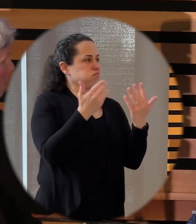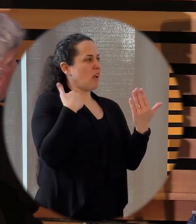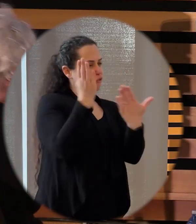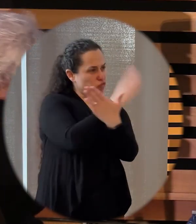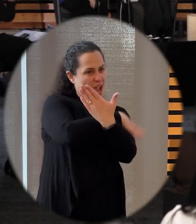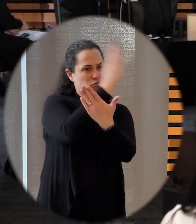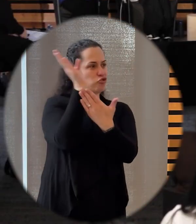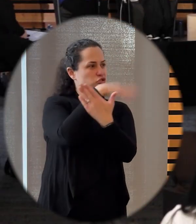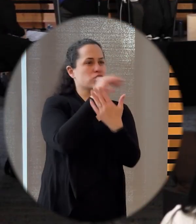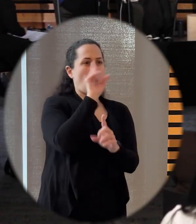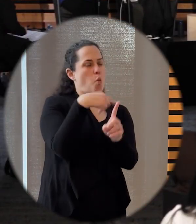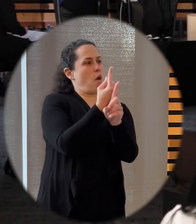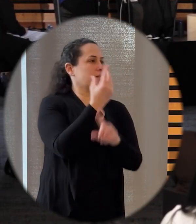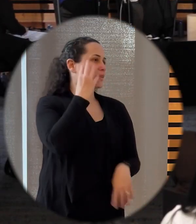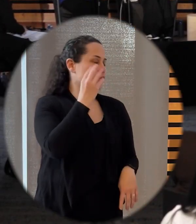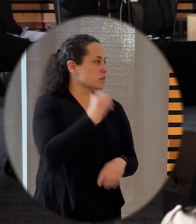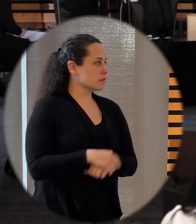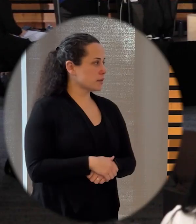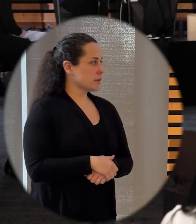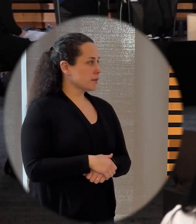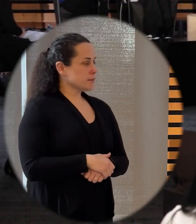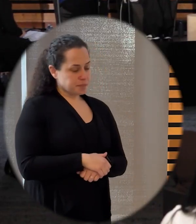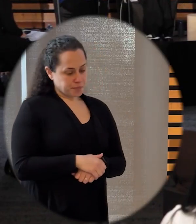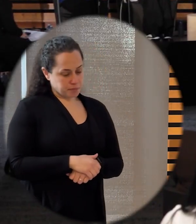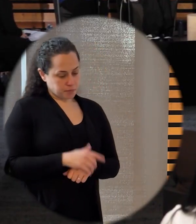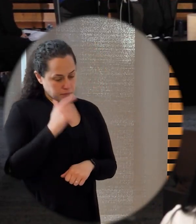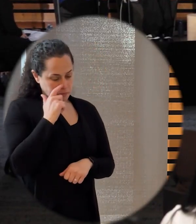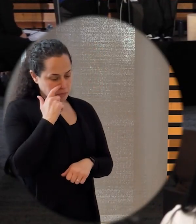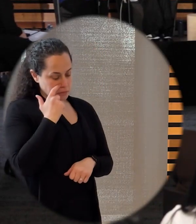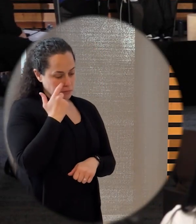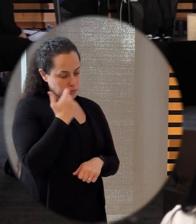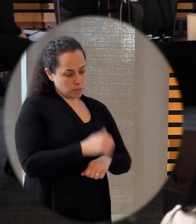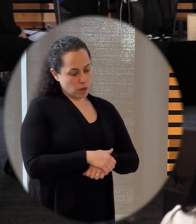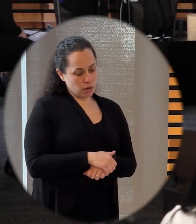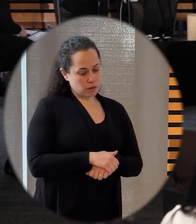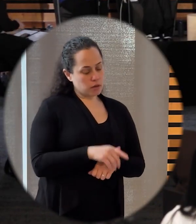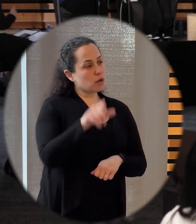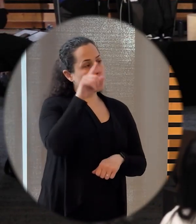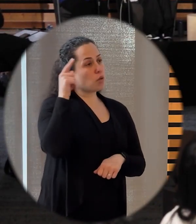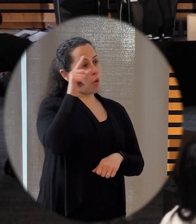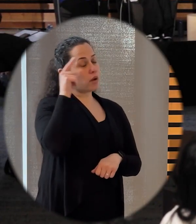on that. So Lorin, let me continue that point with you for a moment because if I were to,